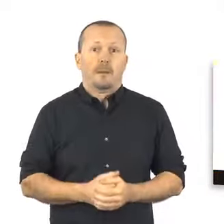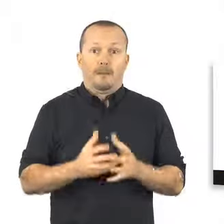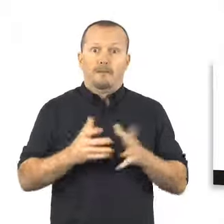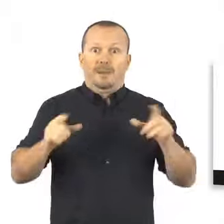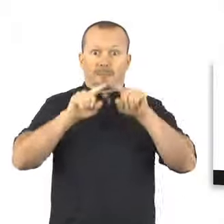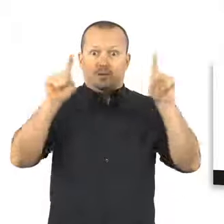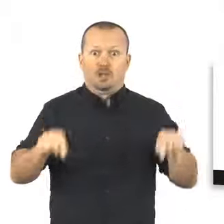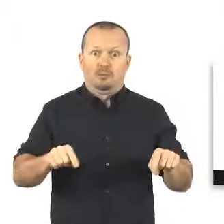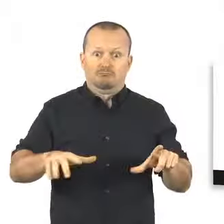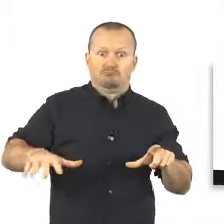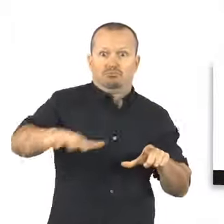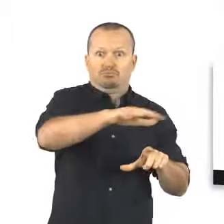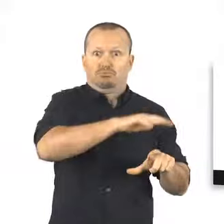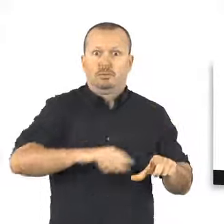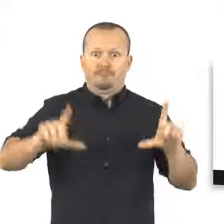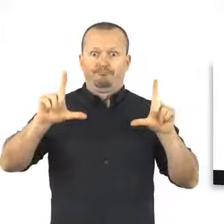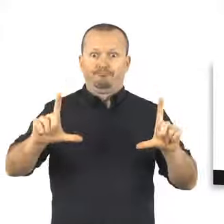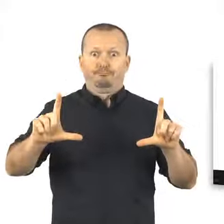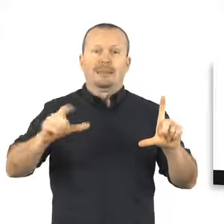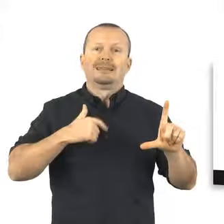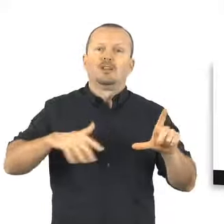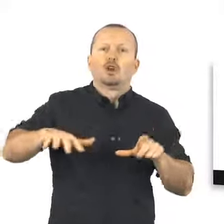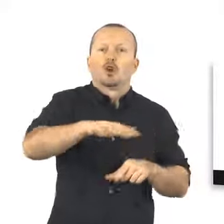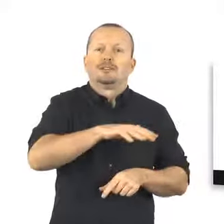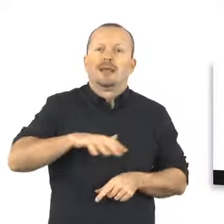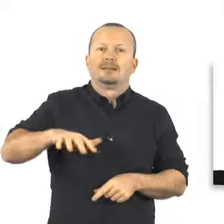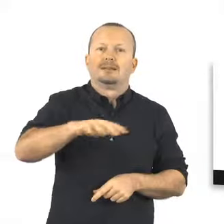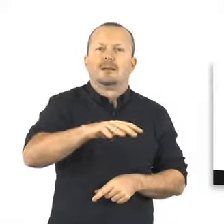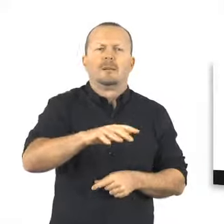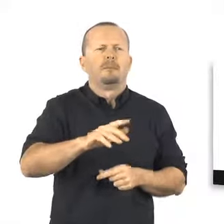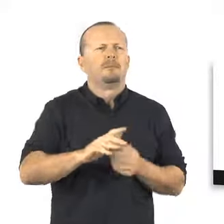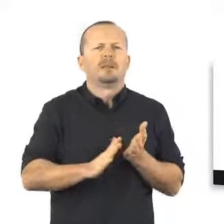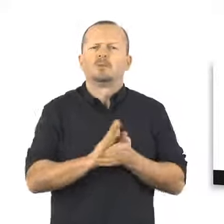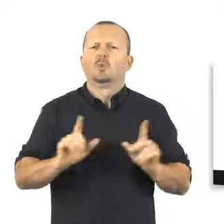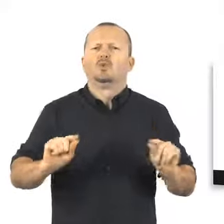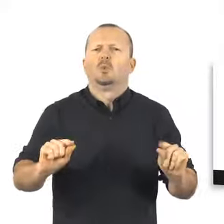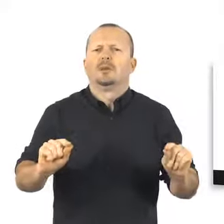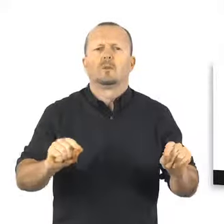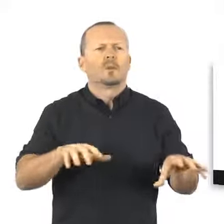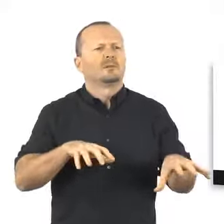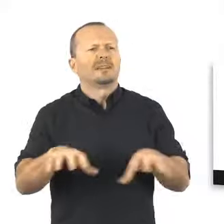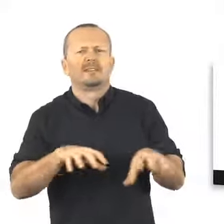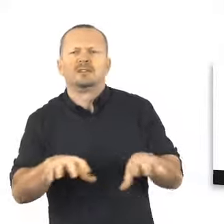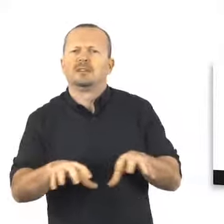So we need to have a context and the context is about the activity that we’re engaged in,